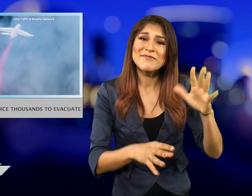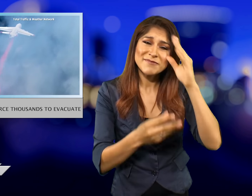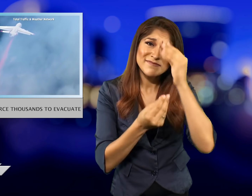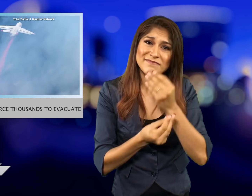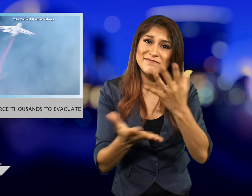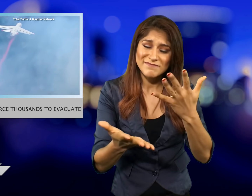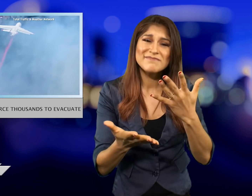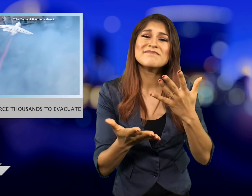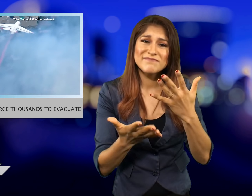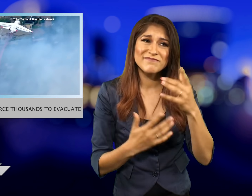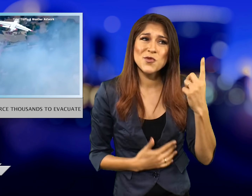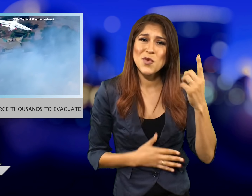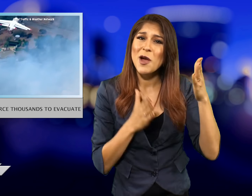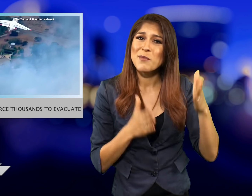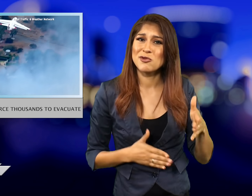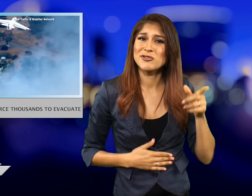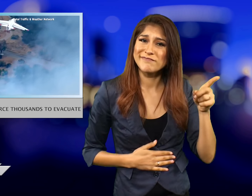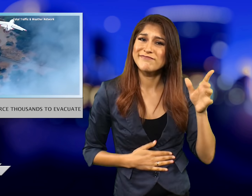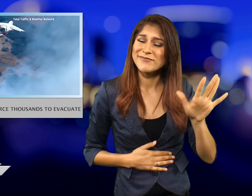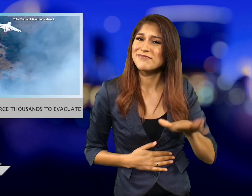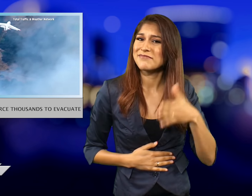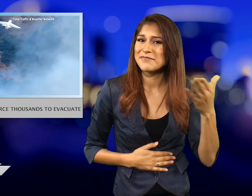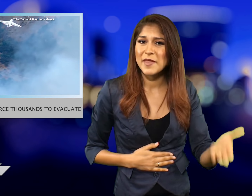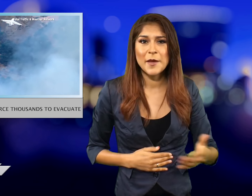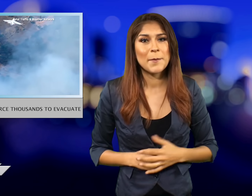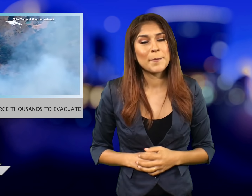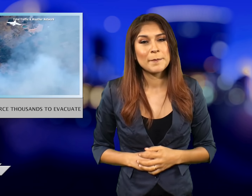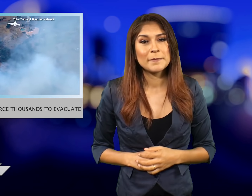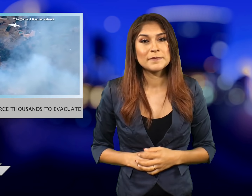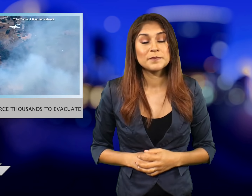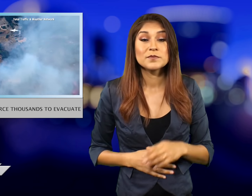At least one death has been reported due to the fires.